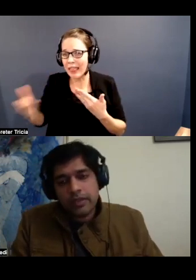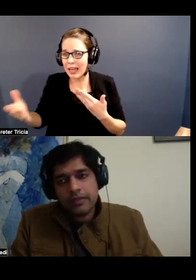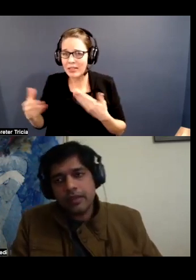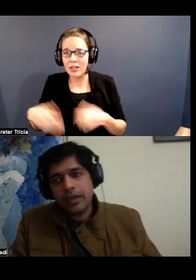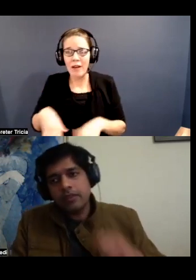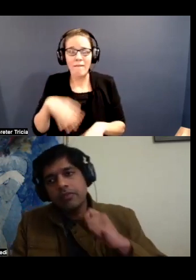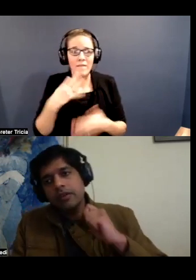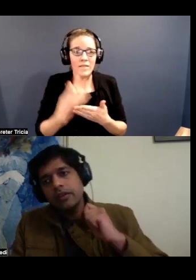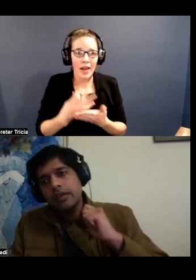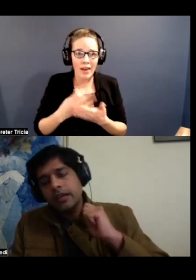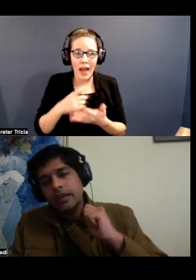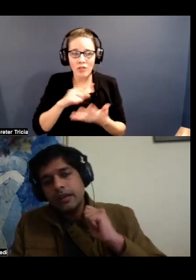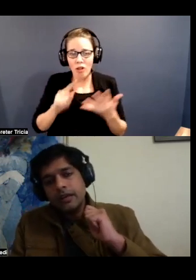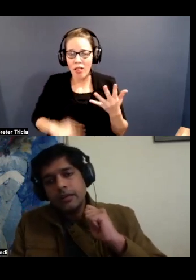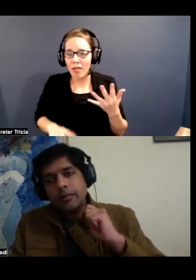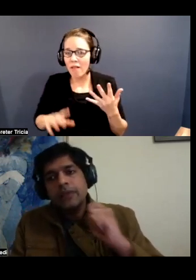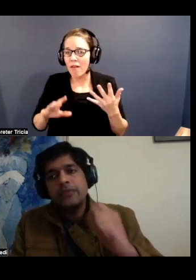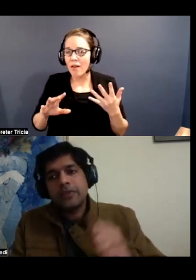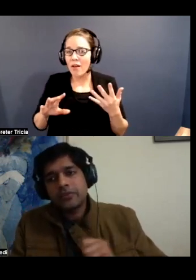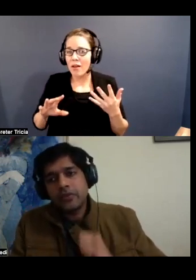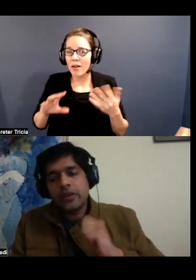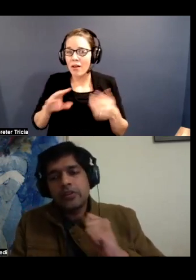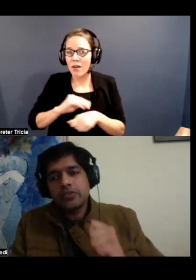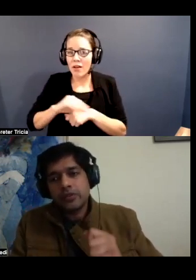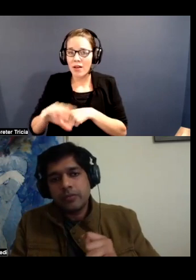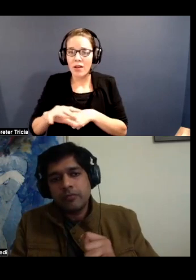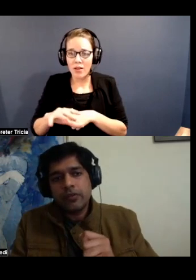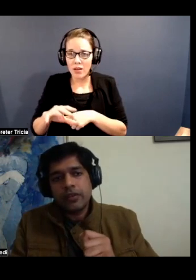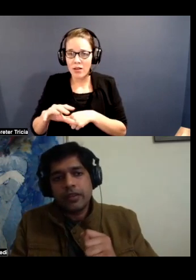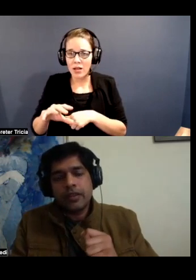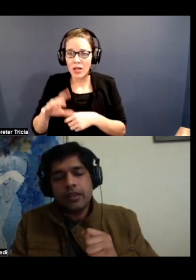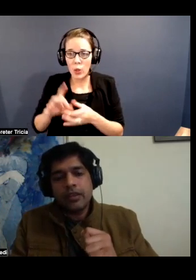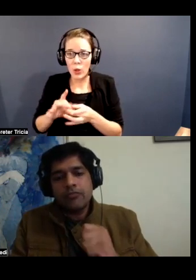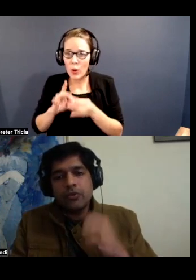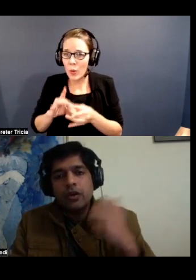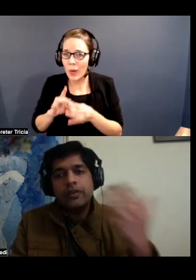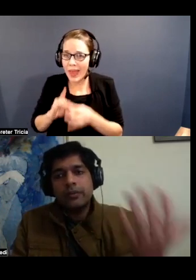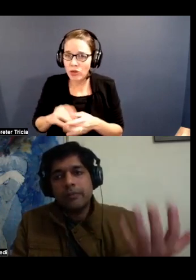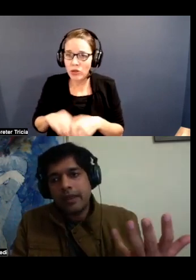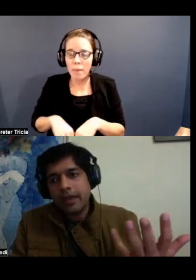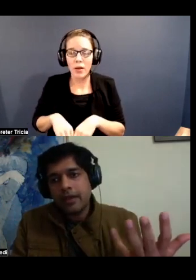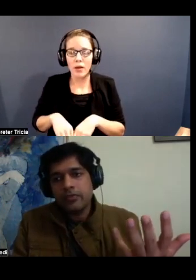It's kind of a bidirectional relationship we're in. If you are in a bad house,